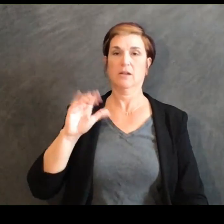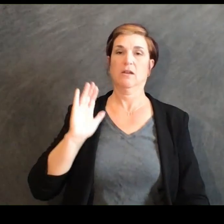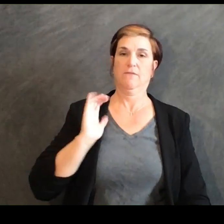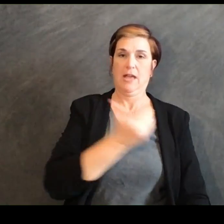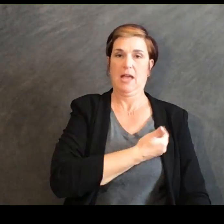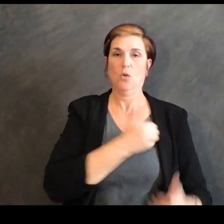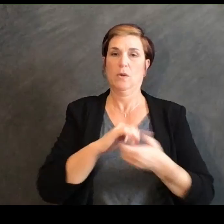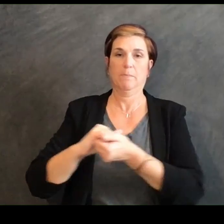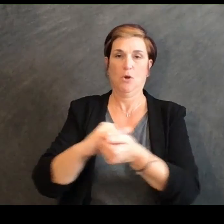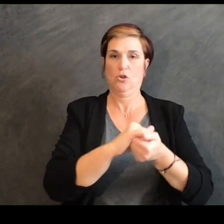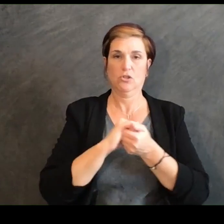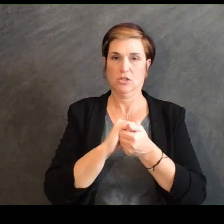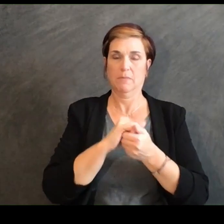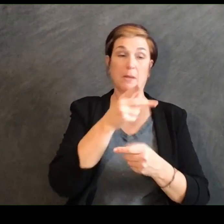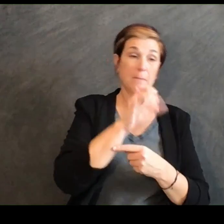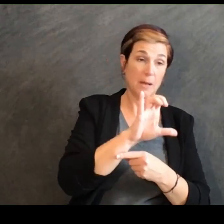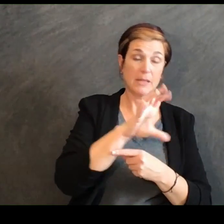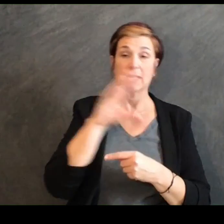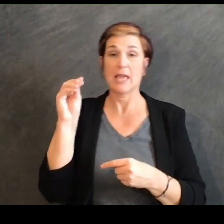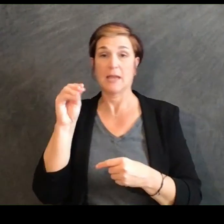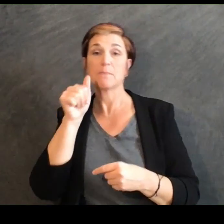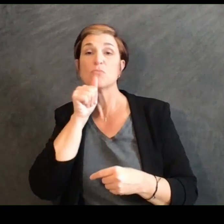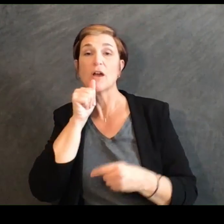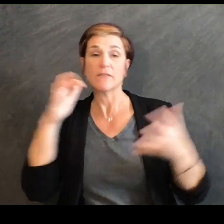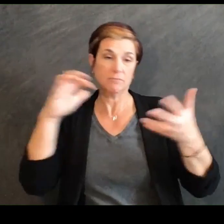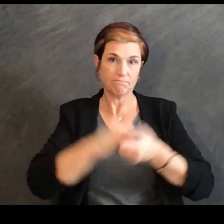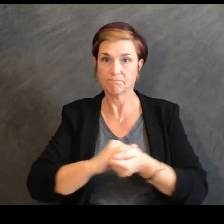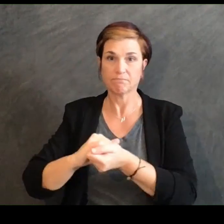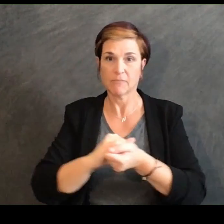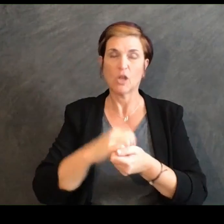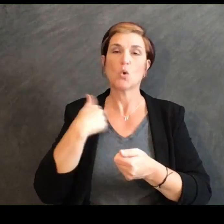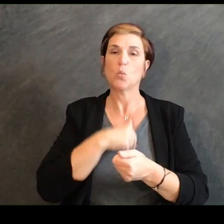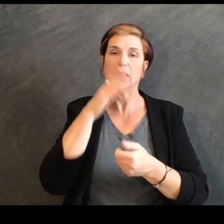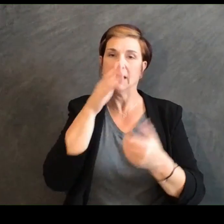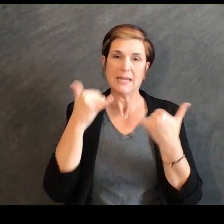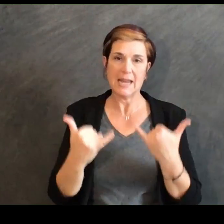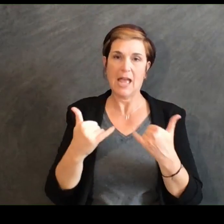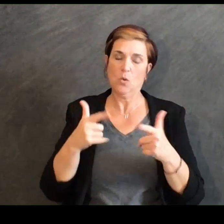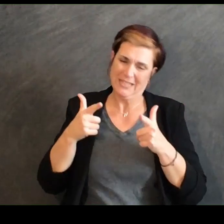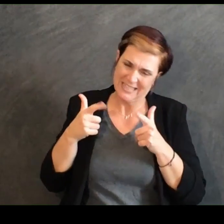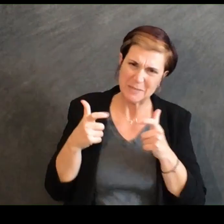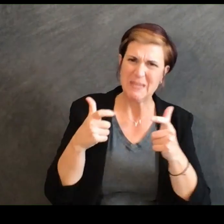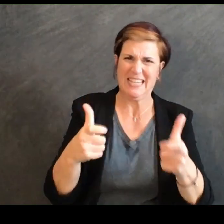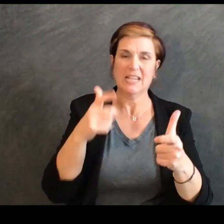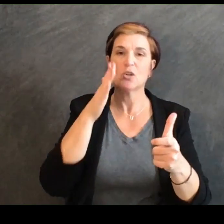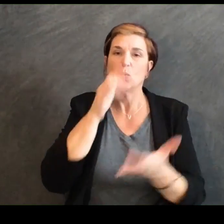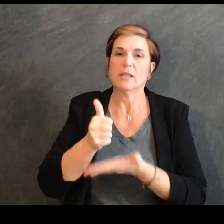access of testing to millions of Americans in the weeks ahead and